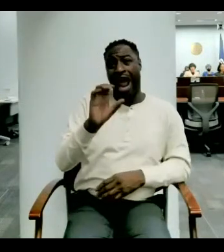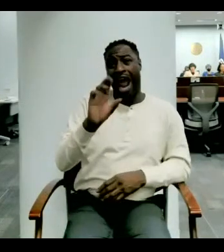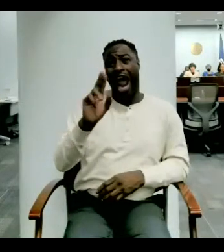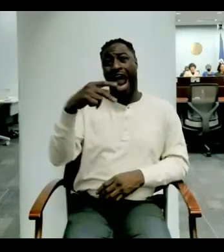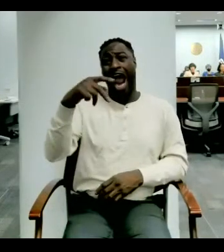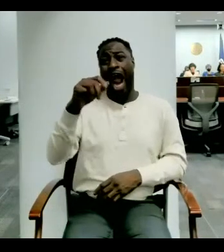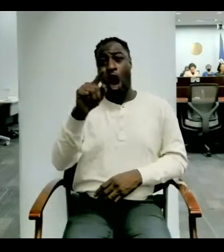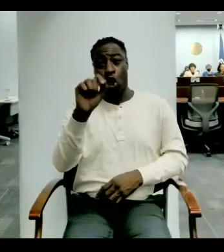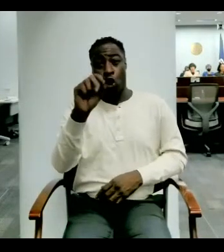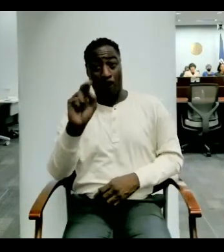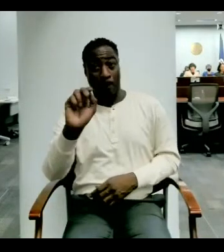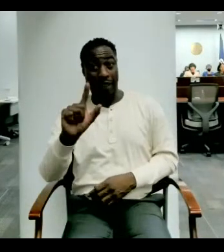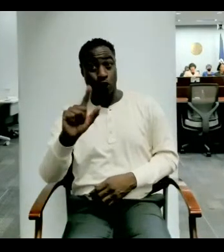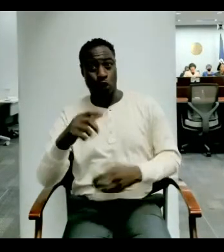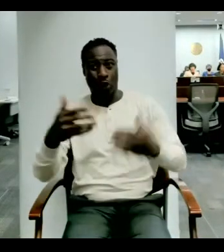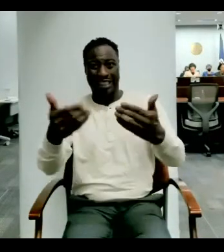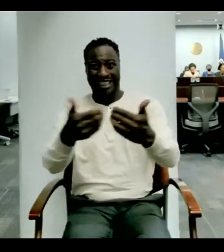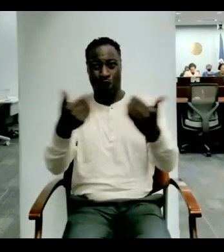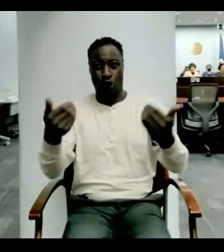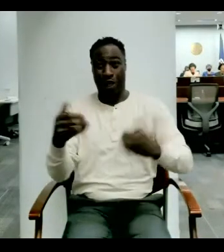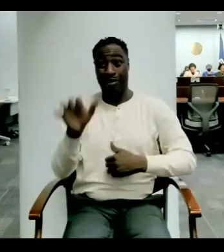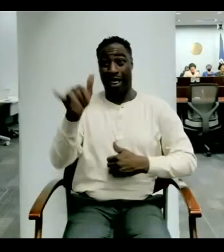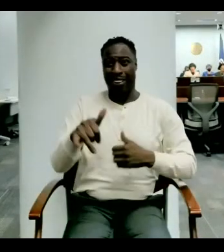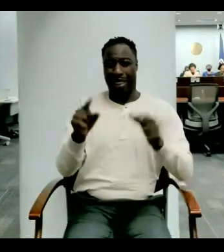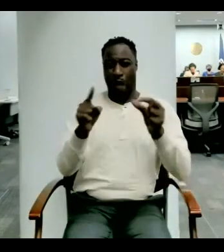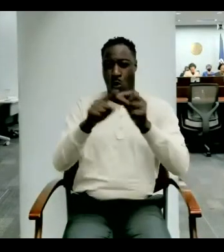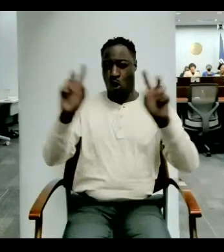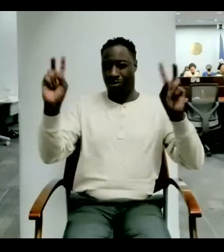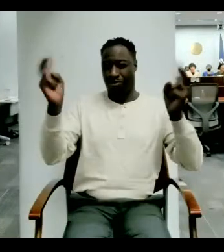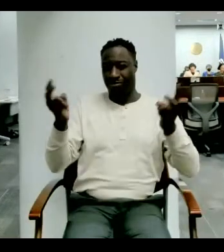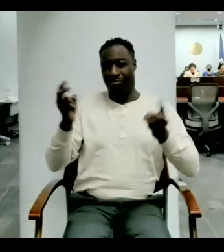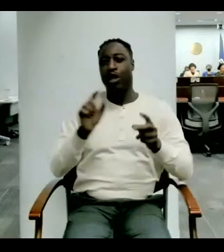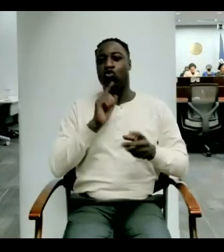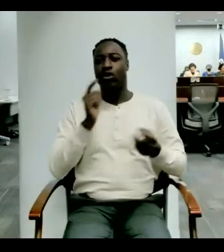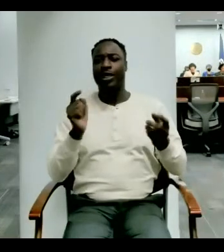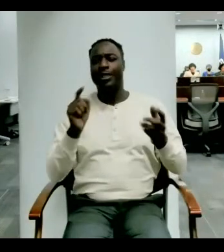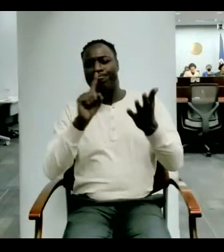which I mentioned a few times, right. And looking at the kind of policies